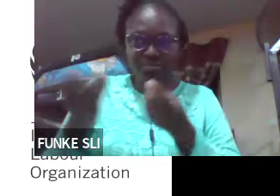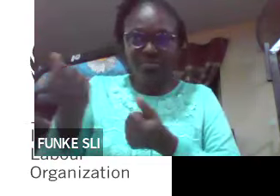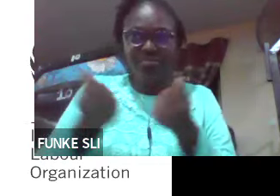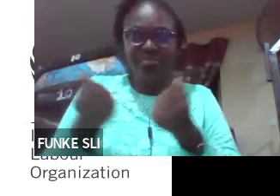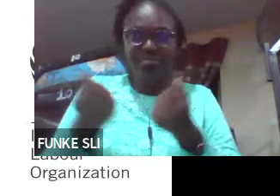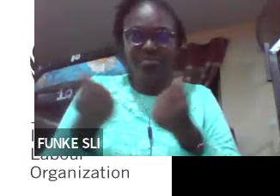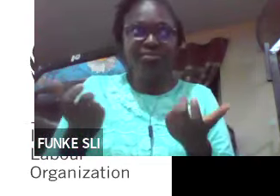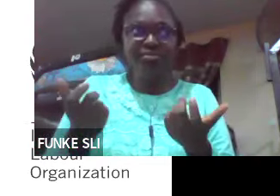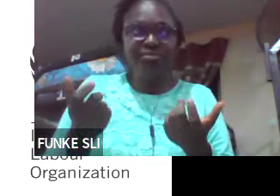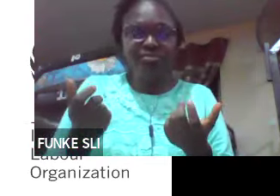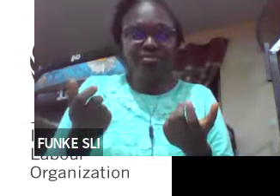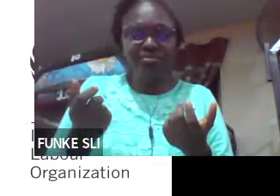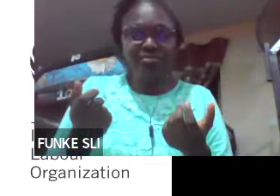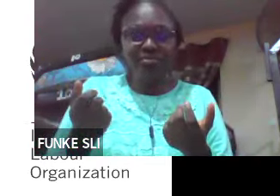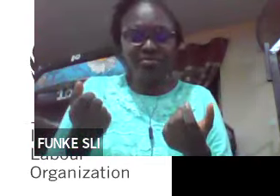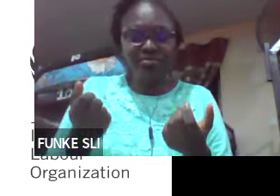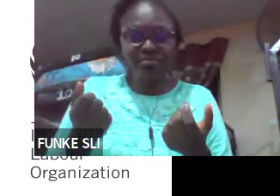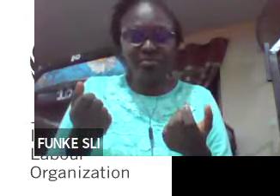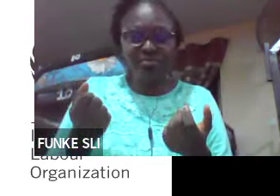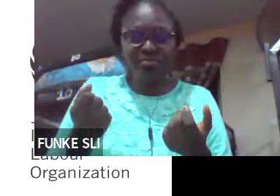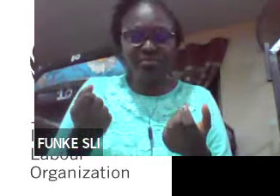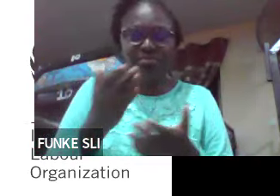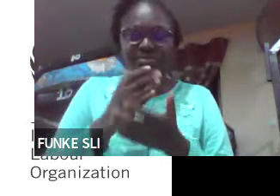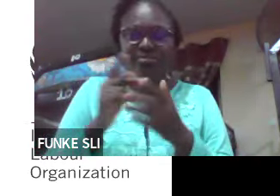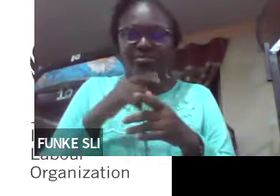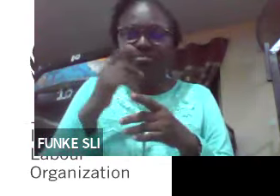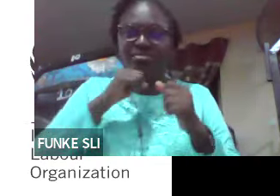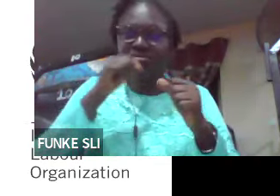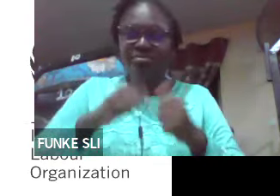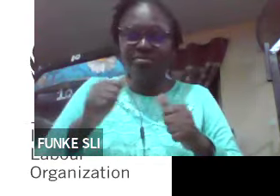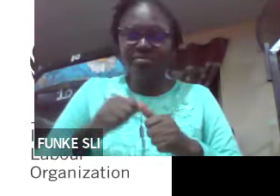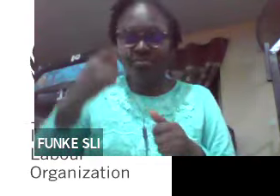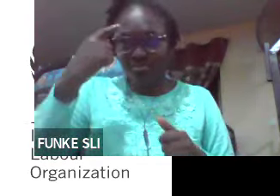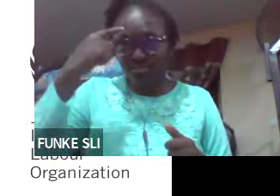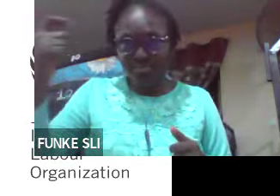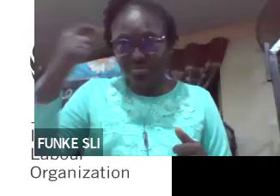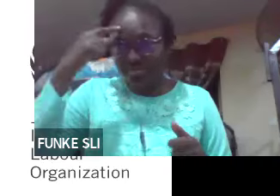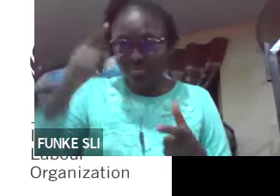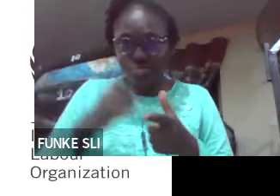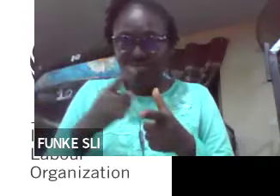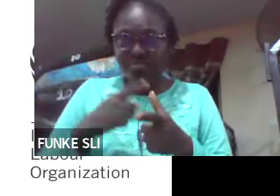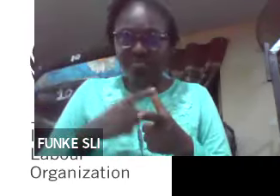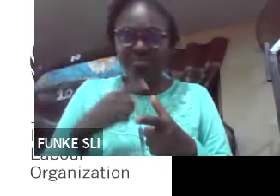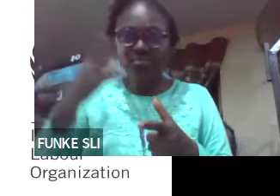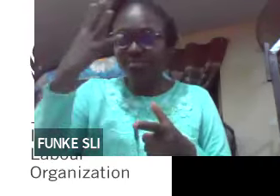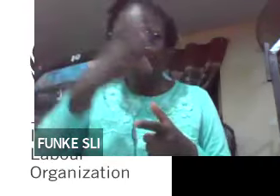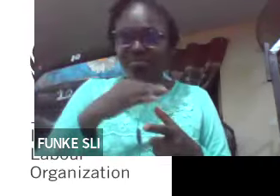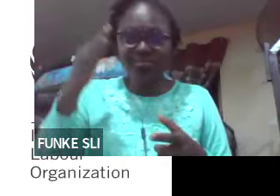Dotun Akinseinde: a car can drive itself. Somebody else will say it's impossible. Dream first.st Can you think about a bright future for yourself?